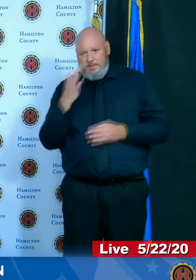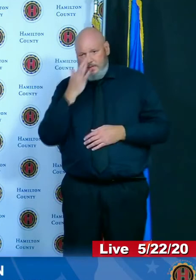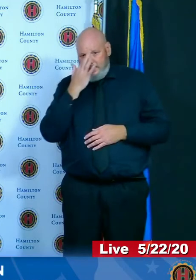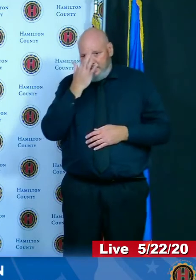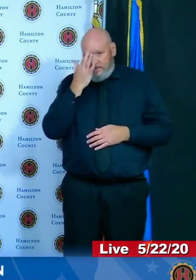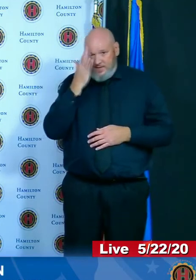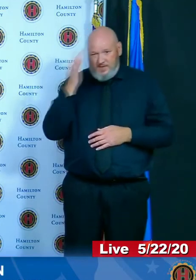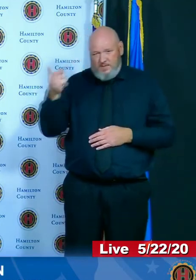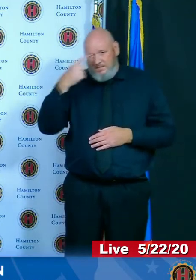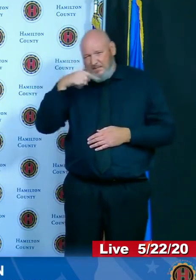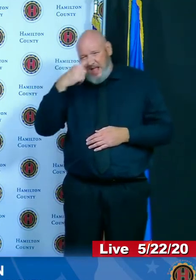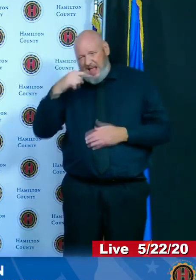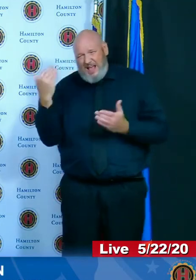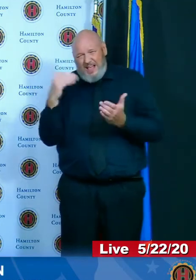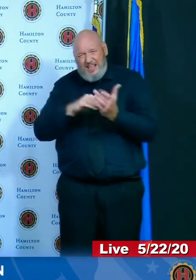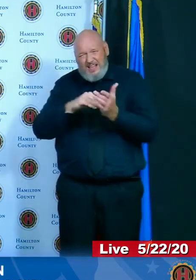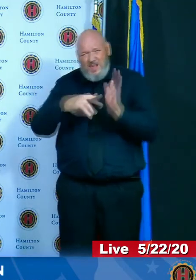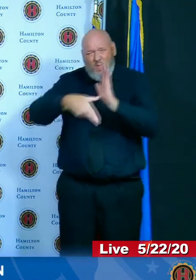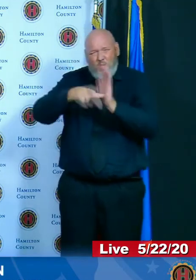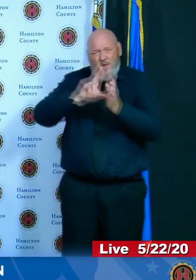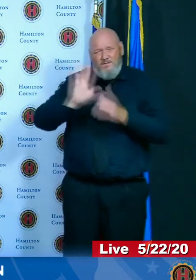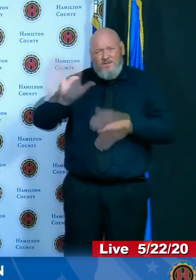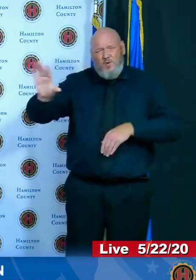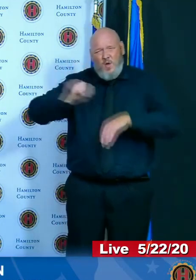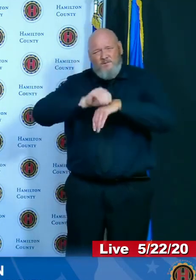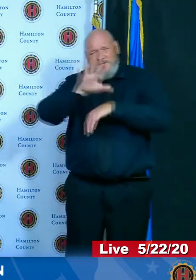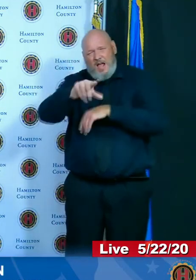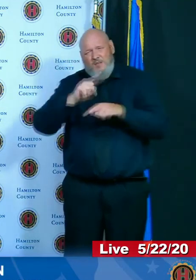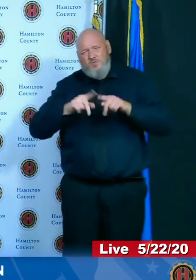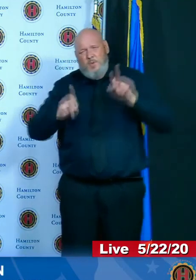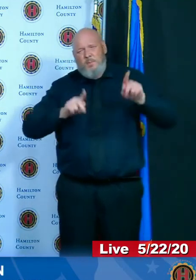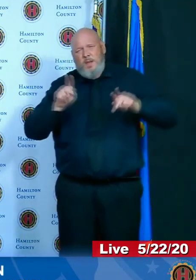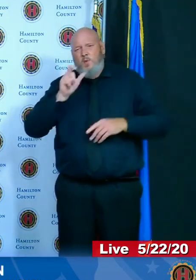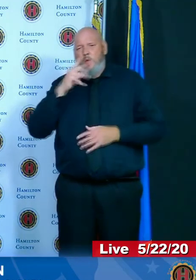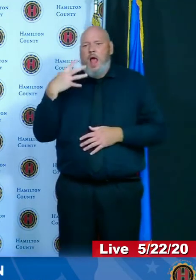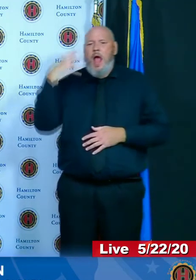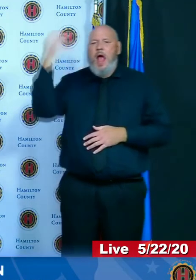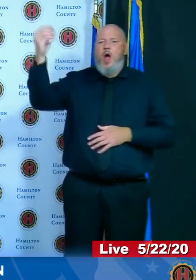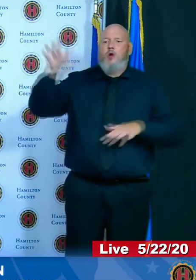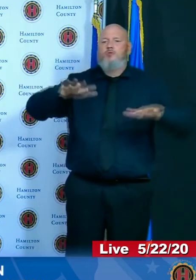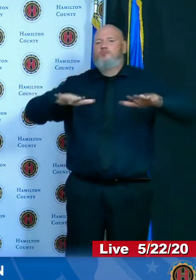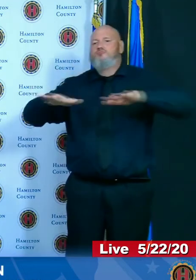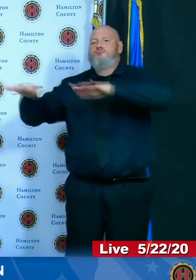are thinking about getting out this weekend and you know trying to support